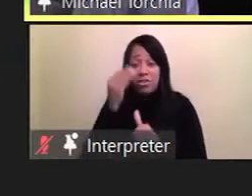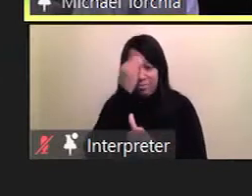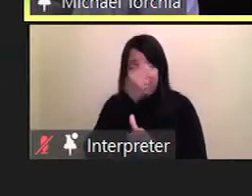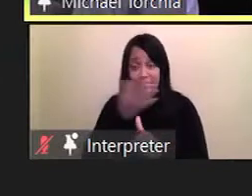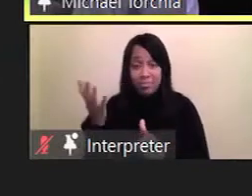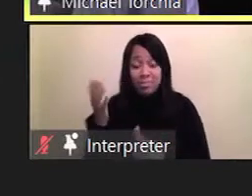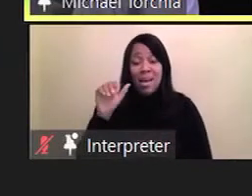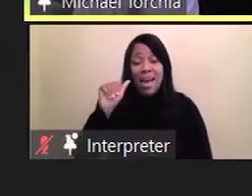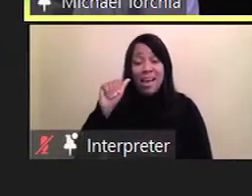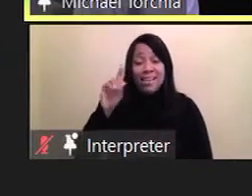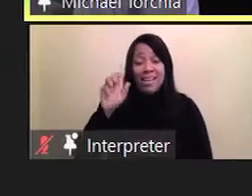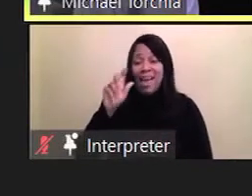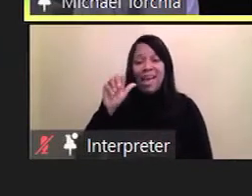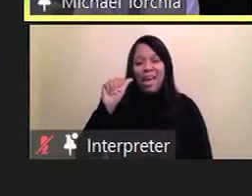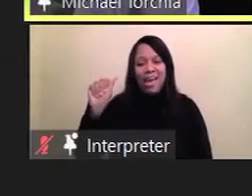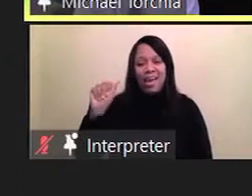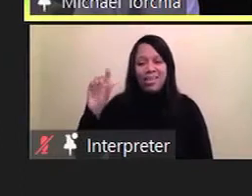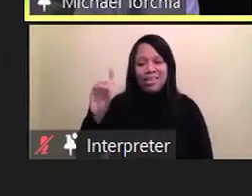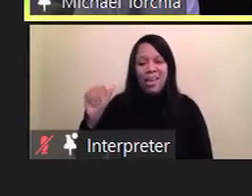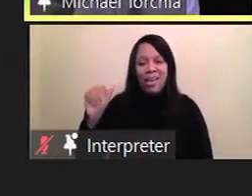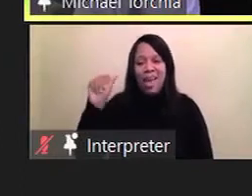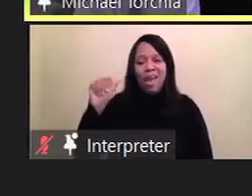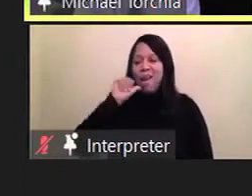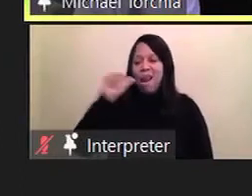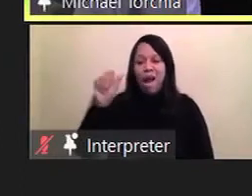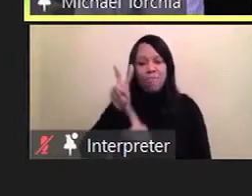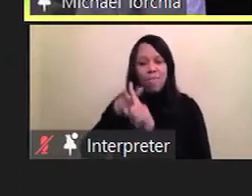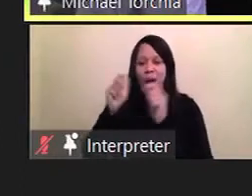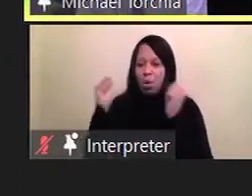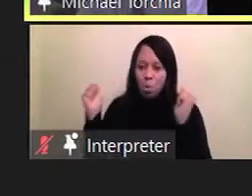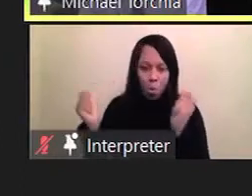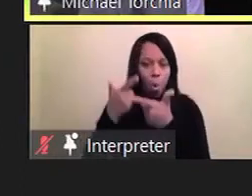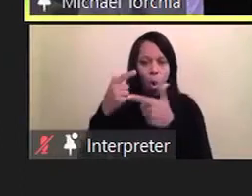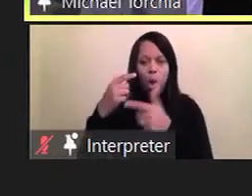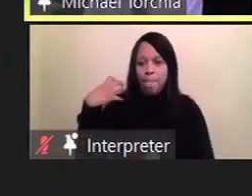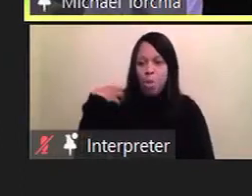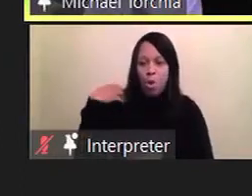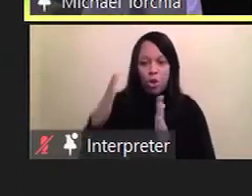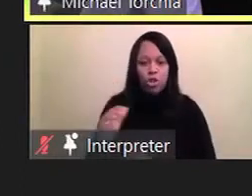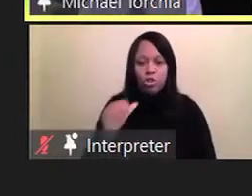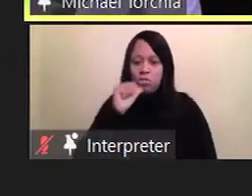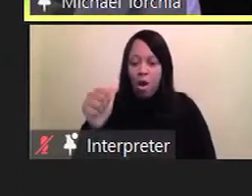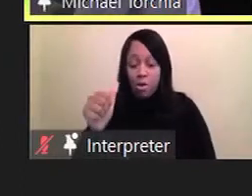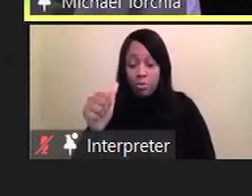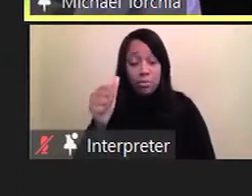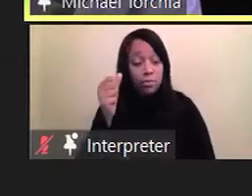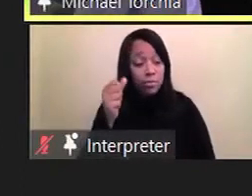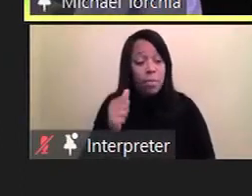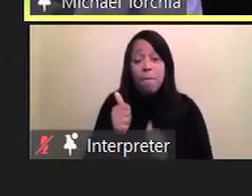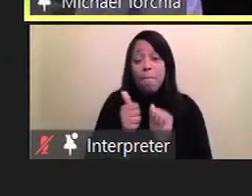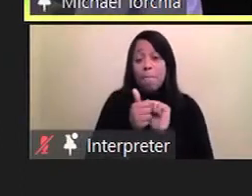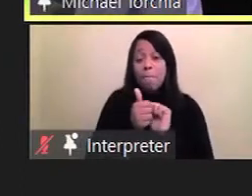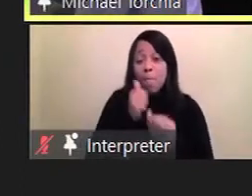apply to every employer. Most federal statutes have certain definitions